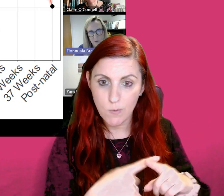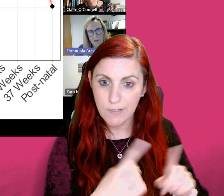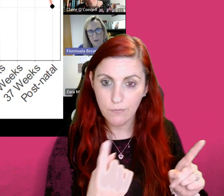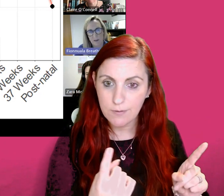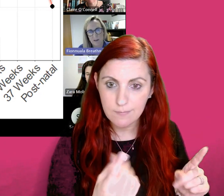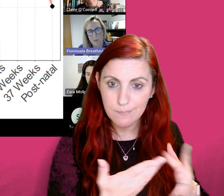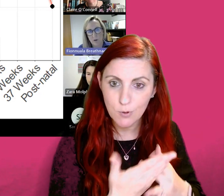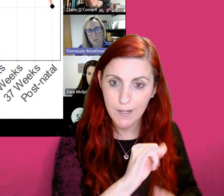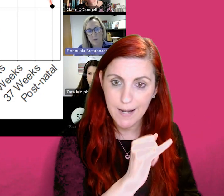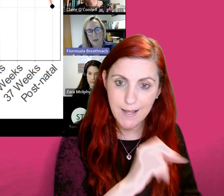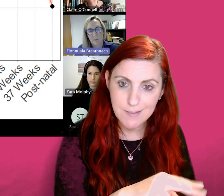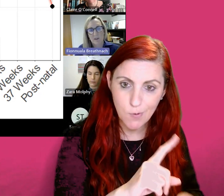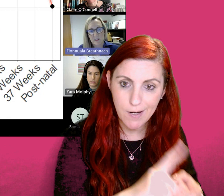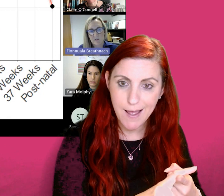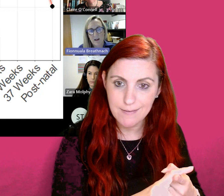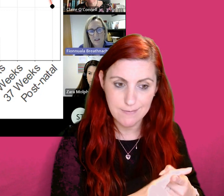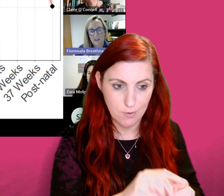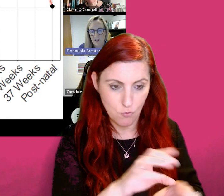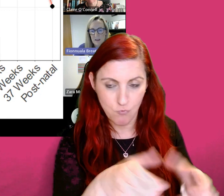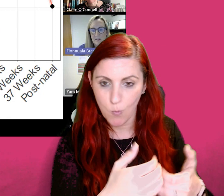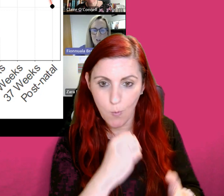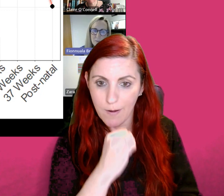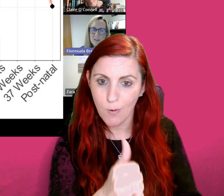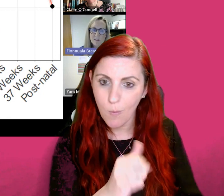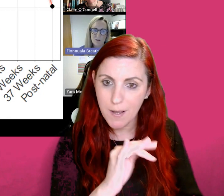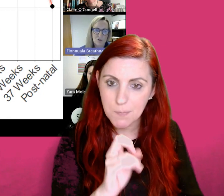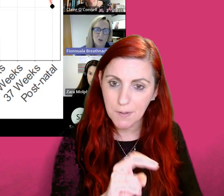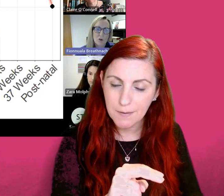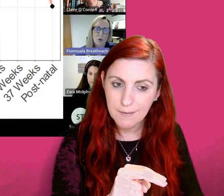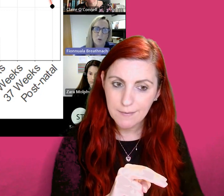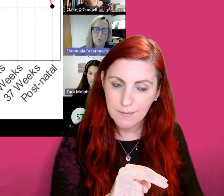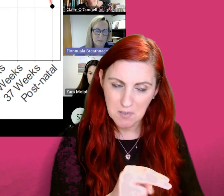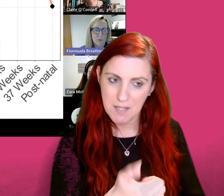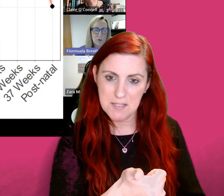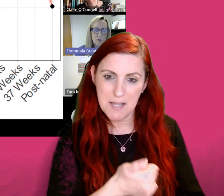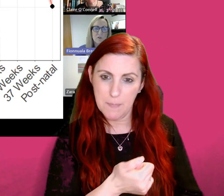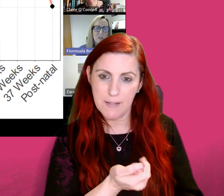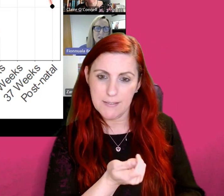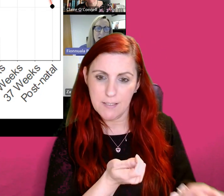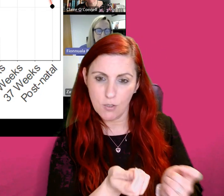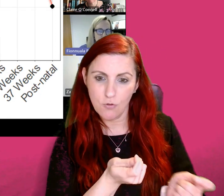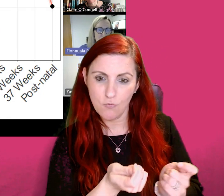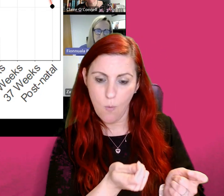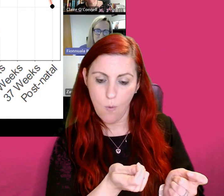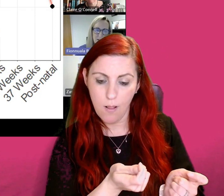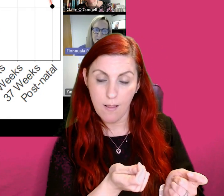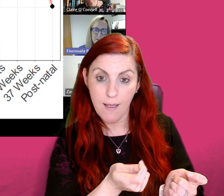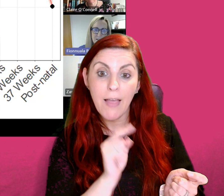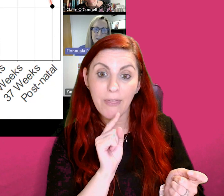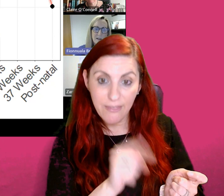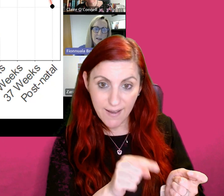aspirin and the placebo group but that in fact diabetes control was improved across pregnancy